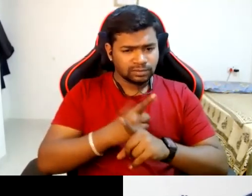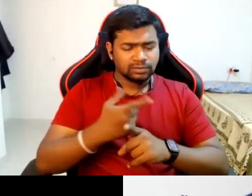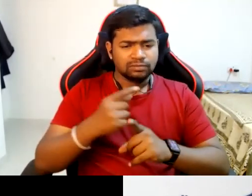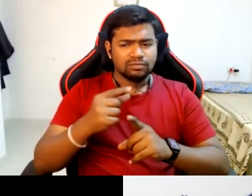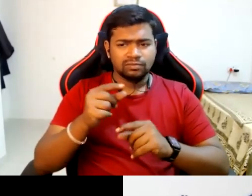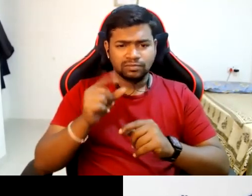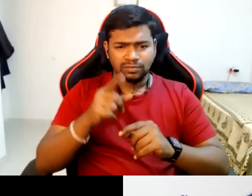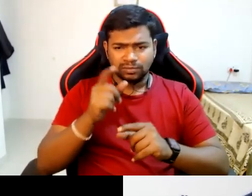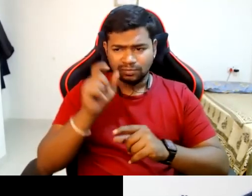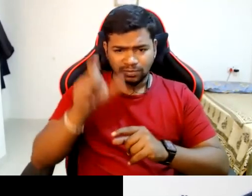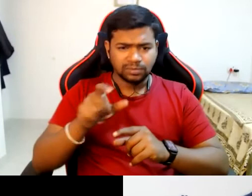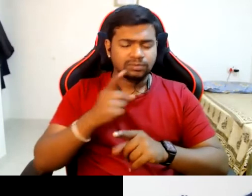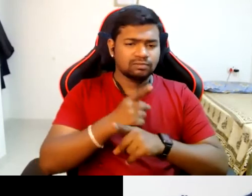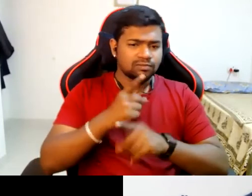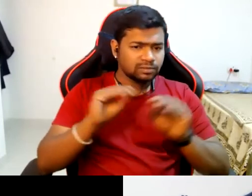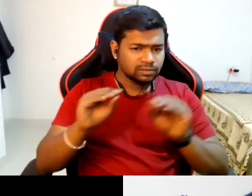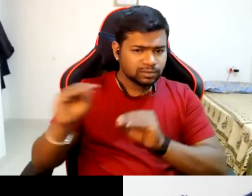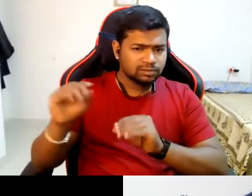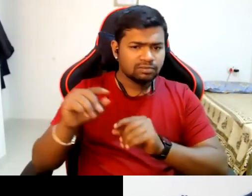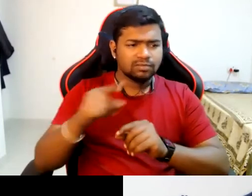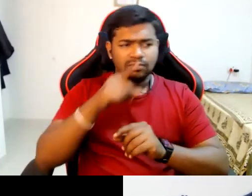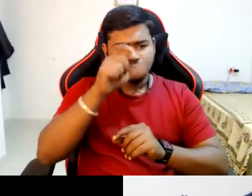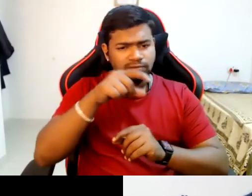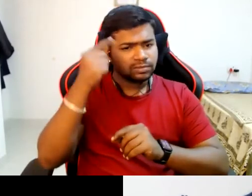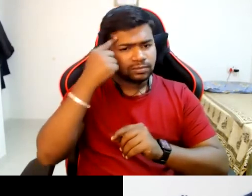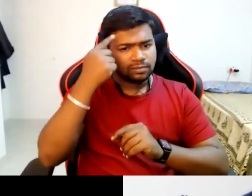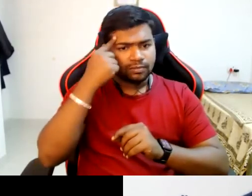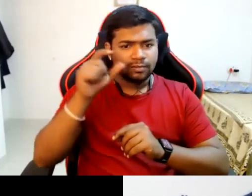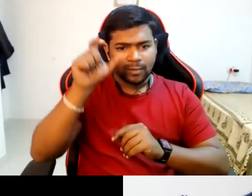What did they think as someone who cannot hear